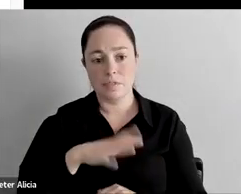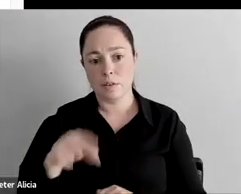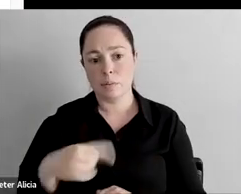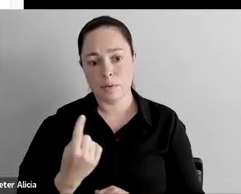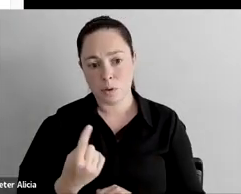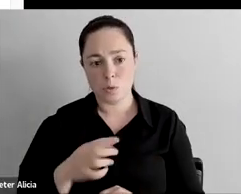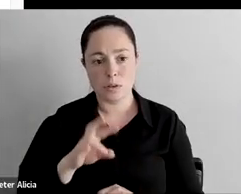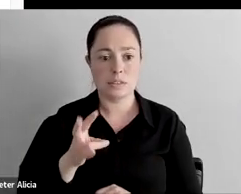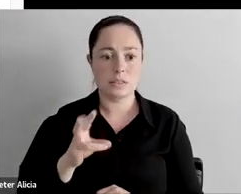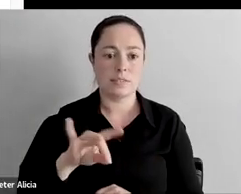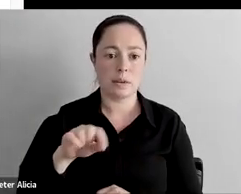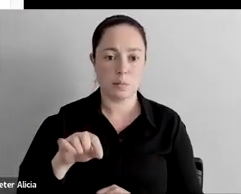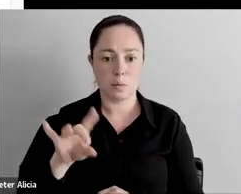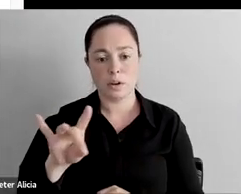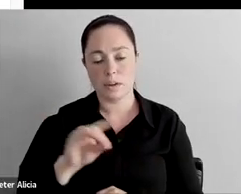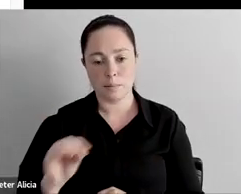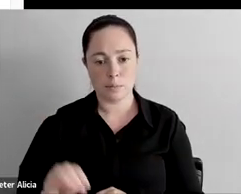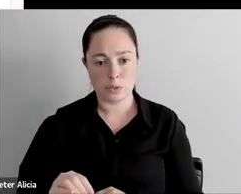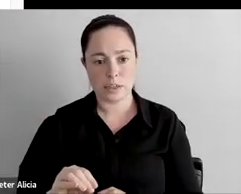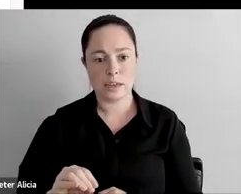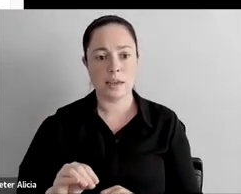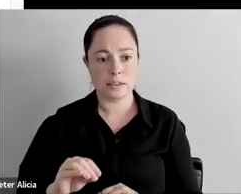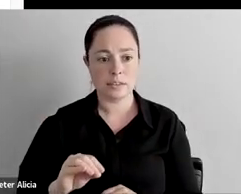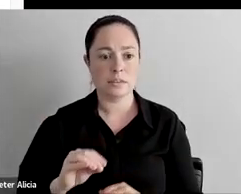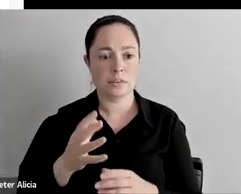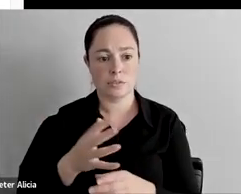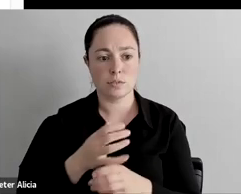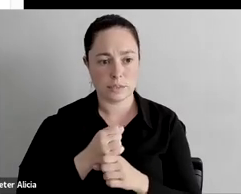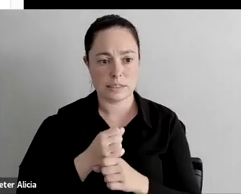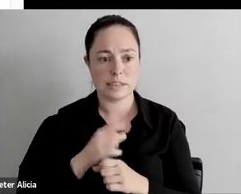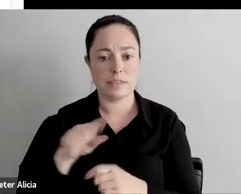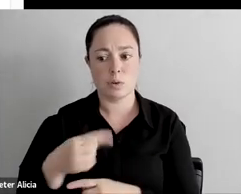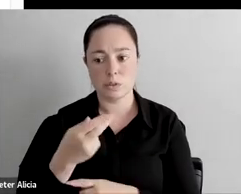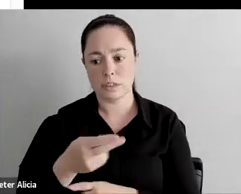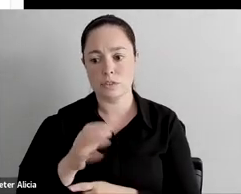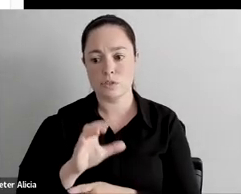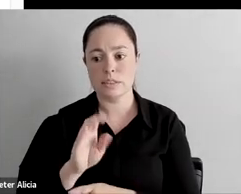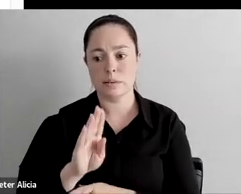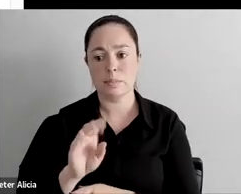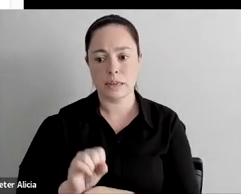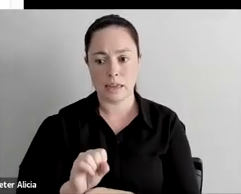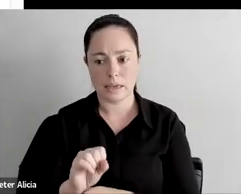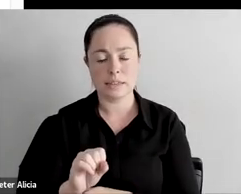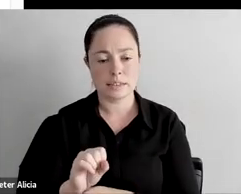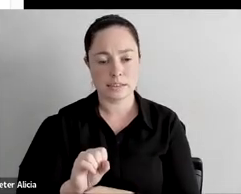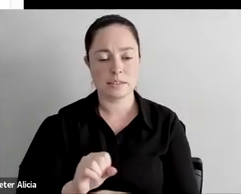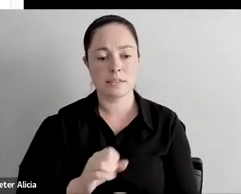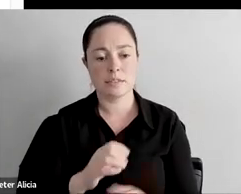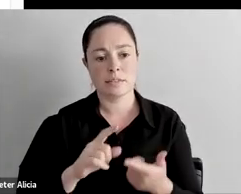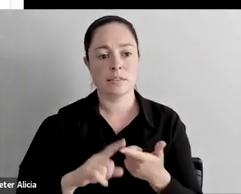.8% of females receive only HCBS, 17.6% receive